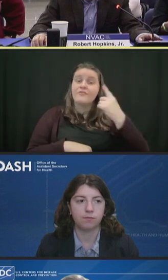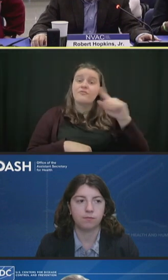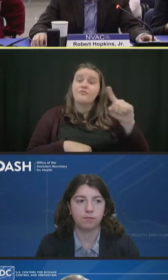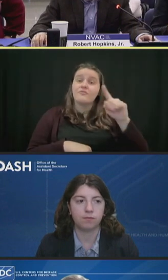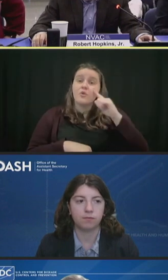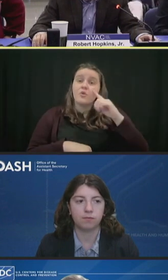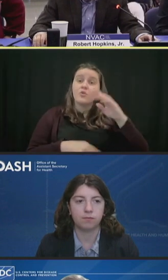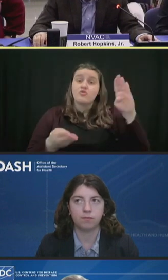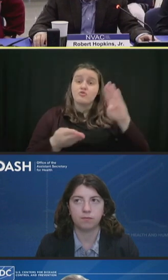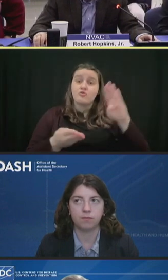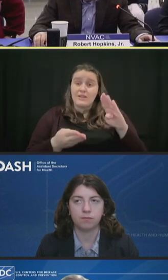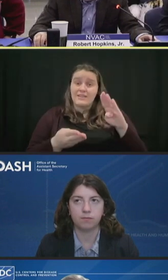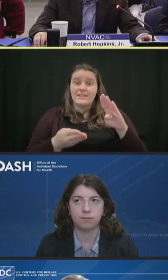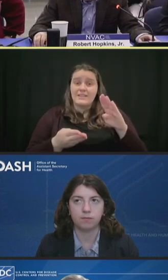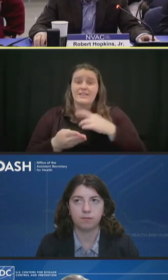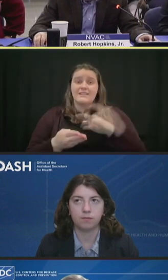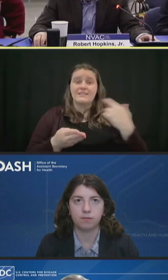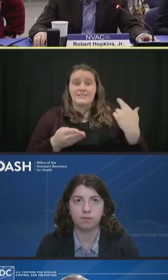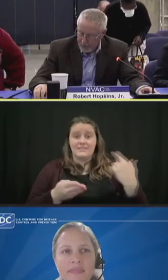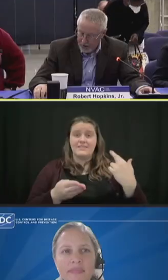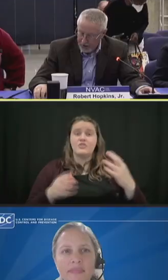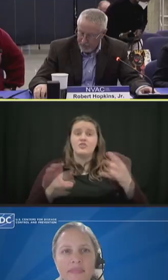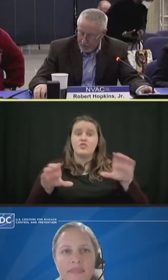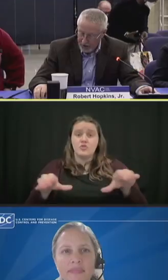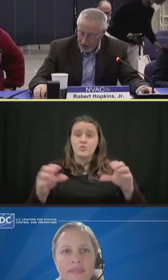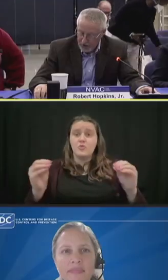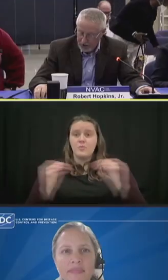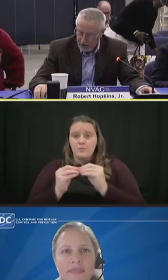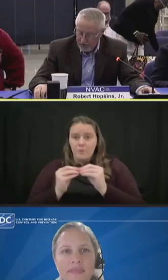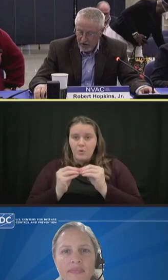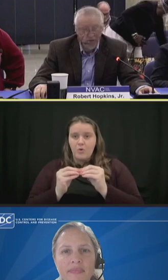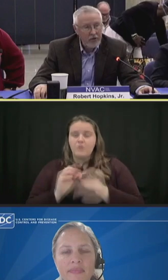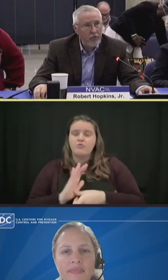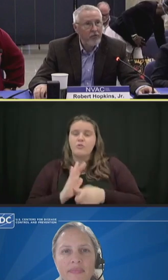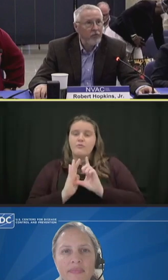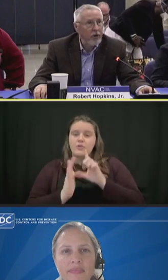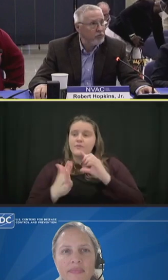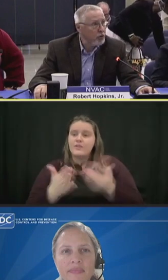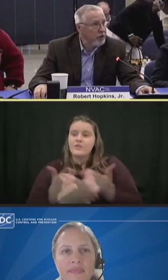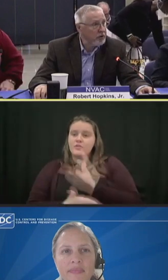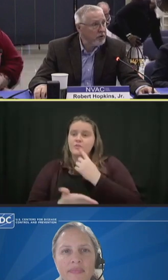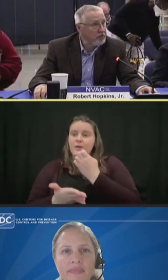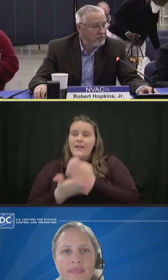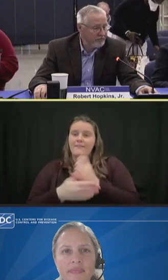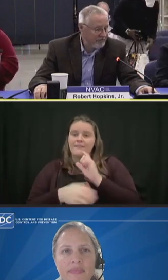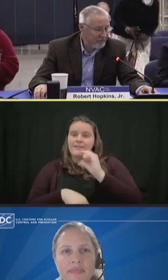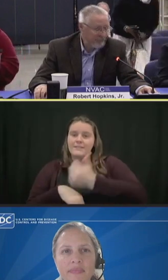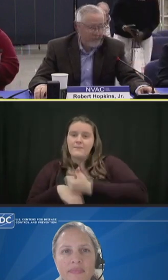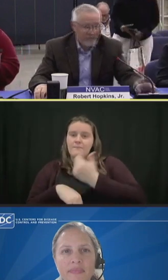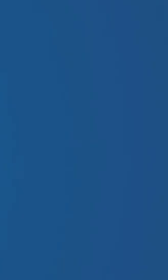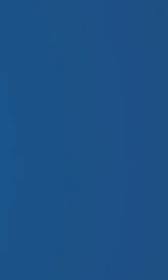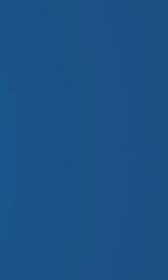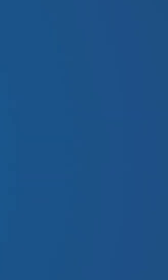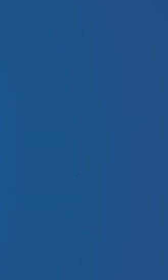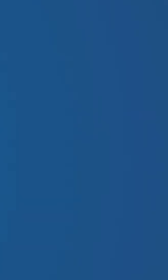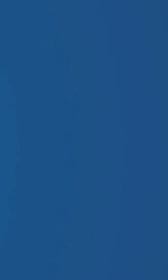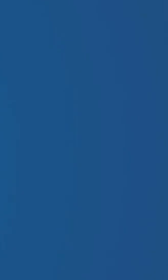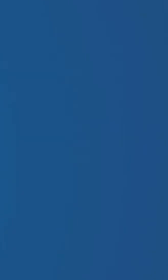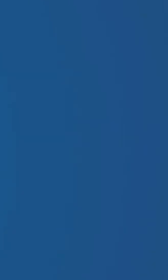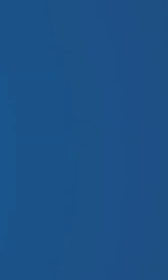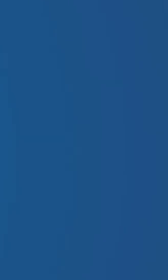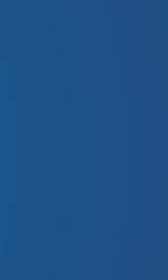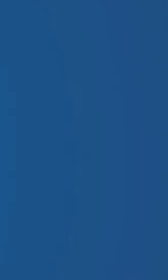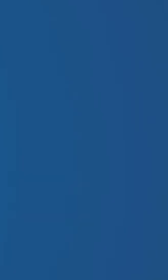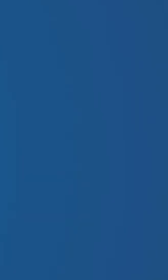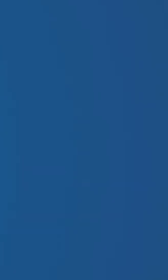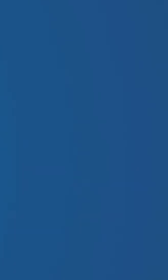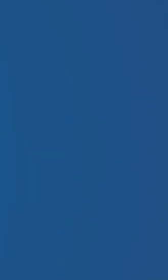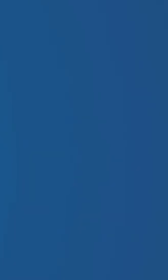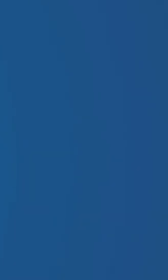An Overview of The New Evidence-Based Campaign from HHS to Prevent Respiratory Illness.